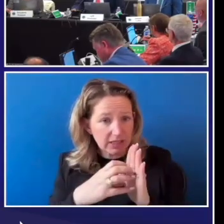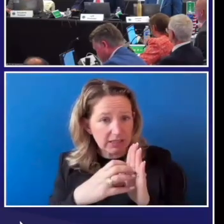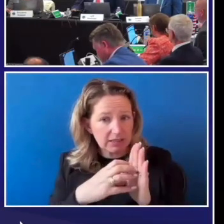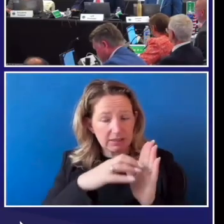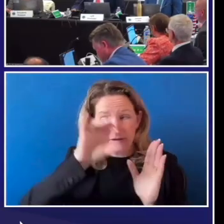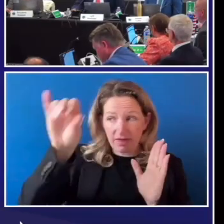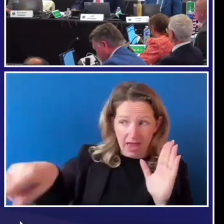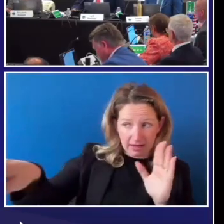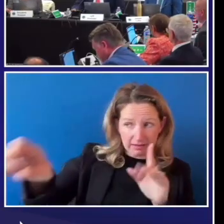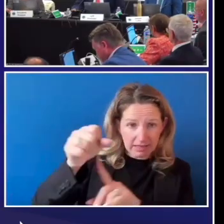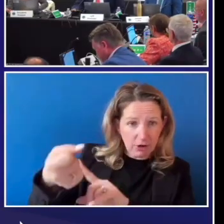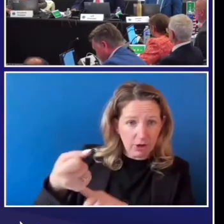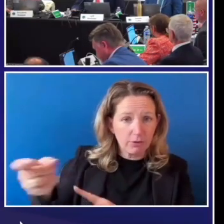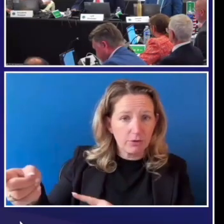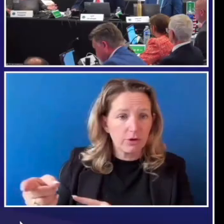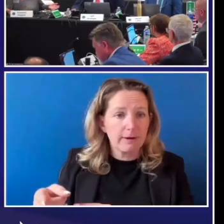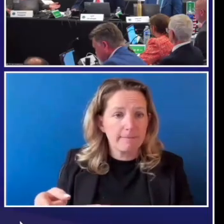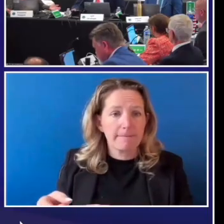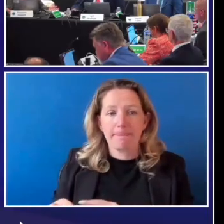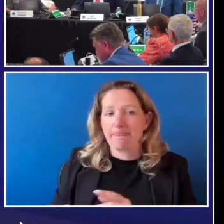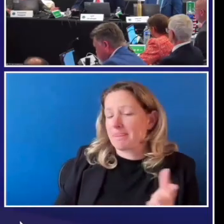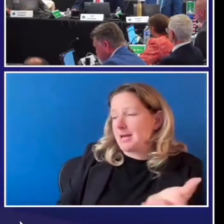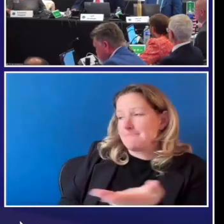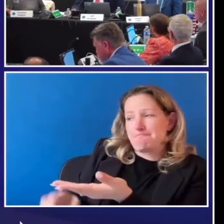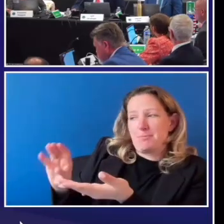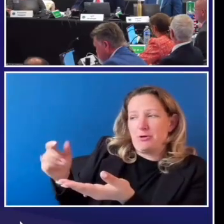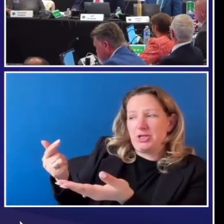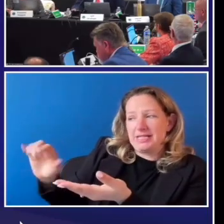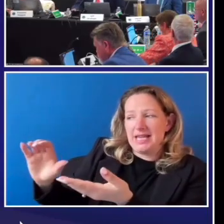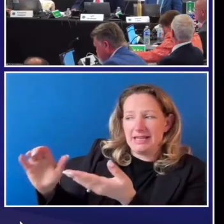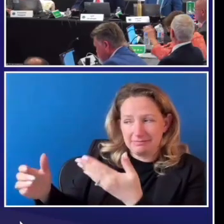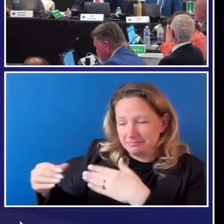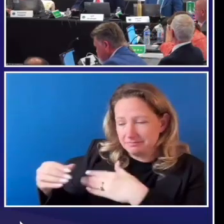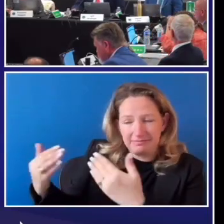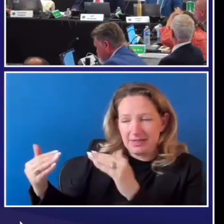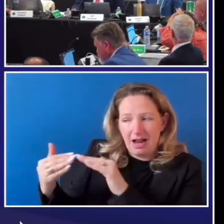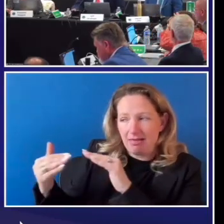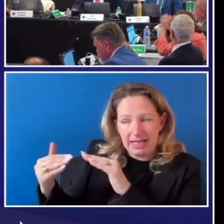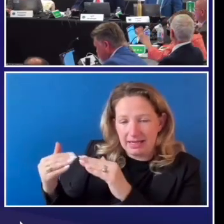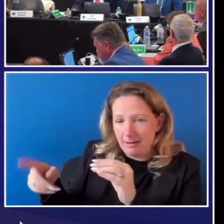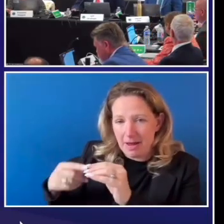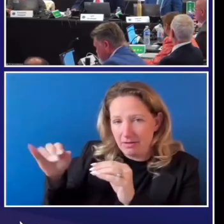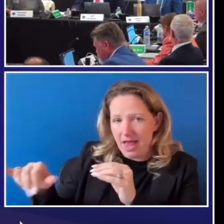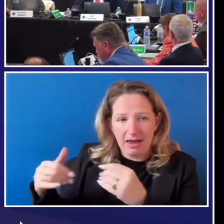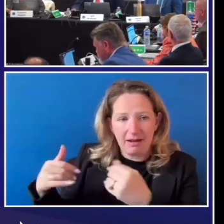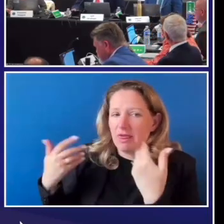I would defer to my OGC colleague about making those types of things and not making it too laborious, but yes.